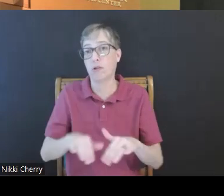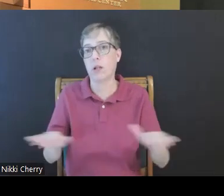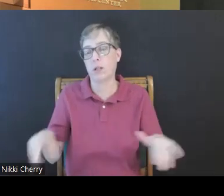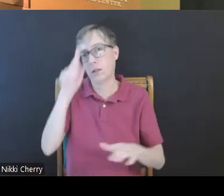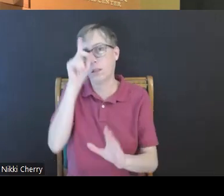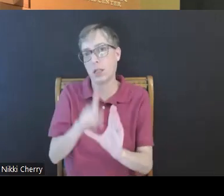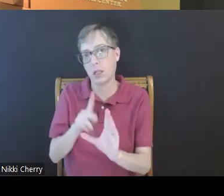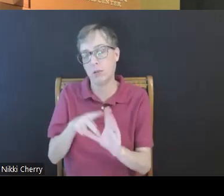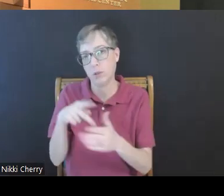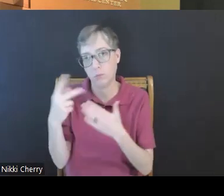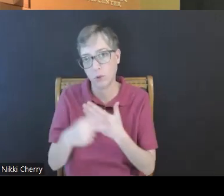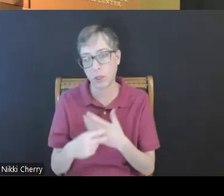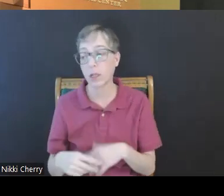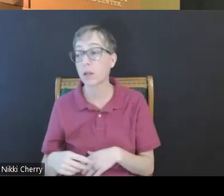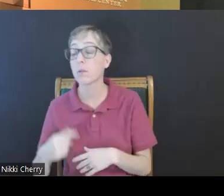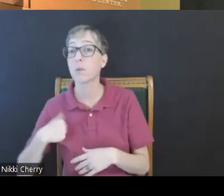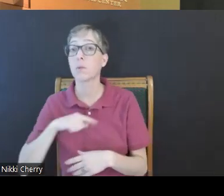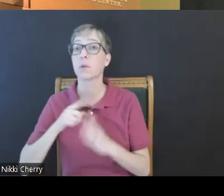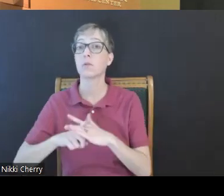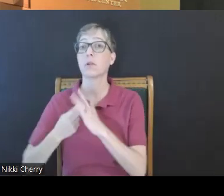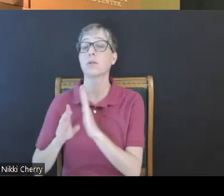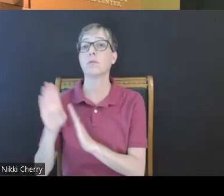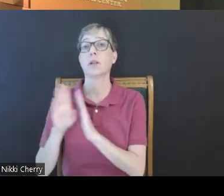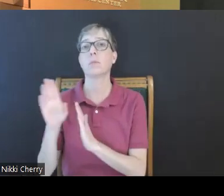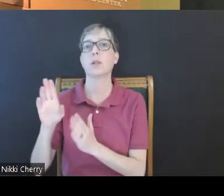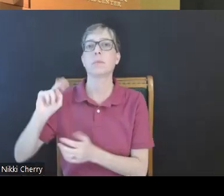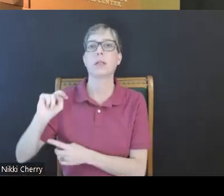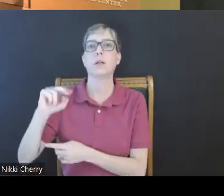uh residency or Fellowship programs for nurse practitioners and physician assistants and we've